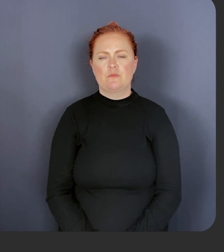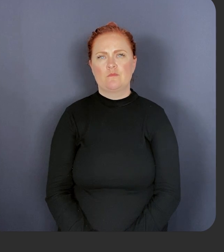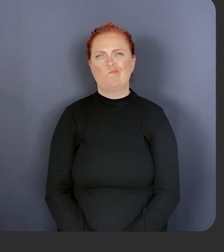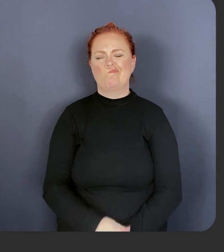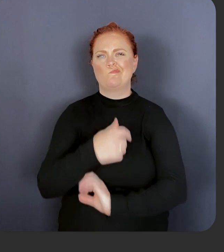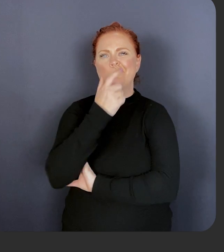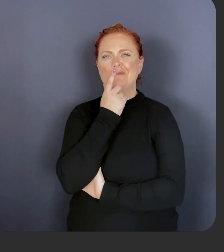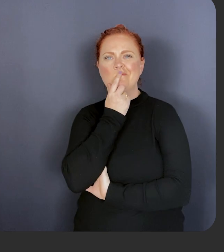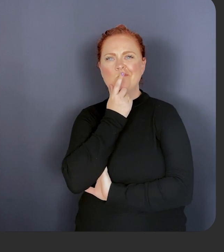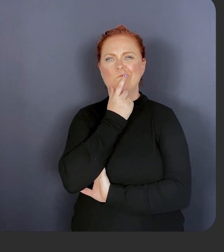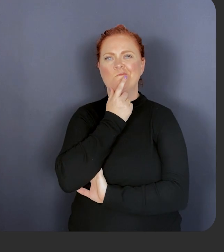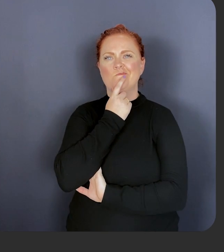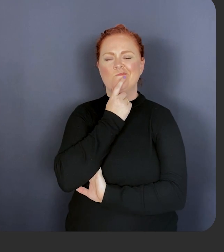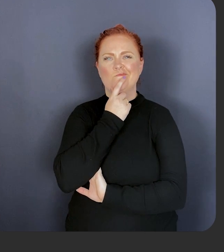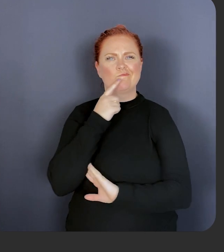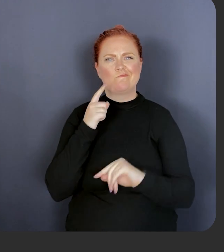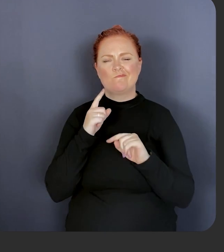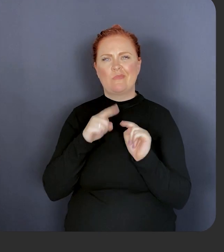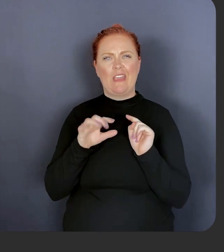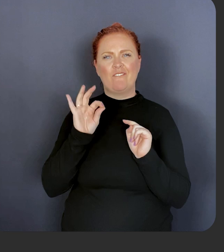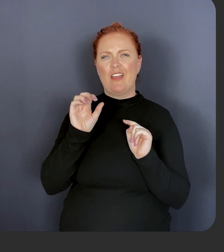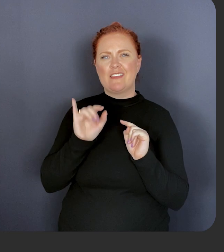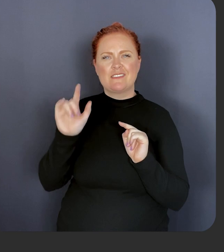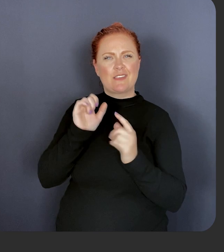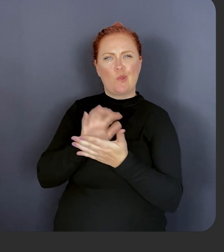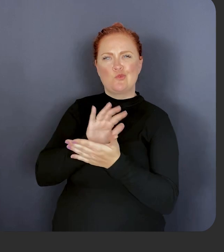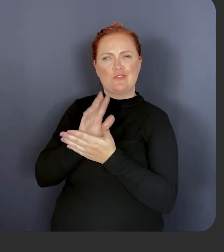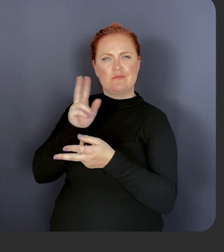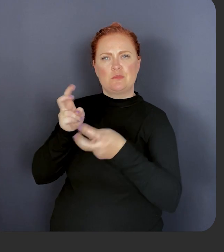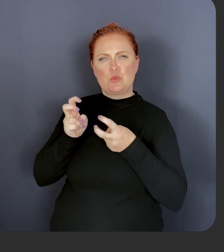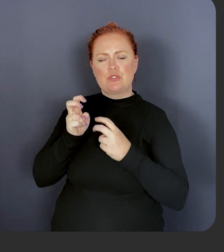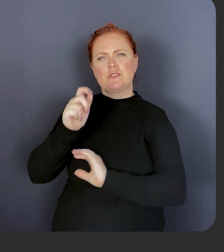Oof. Can't find stylesheet to import.